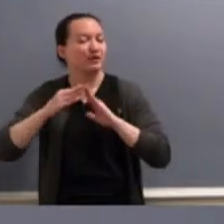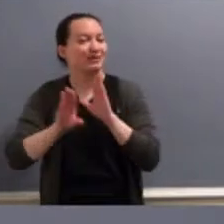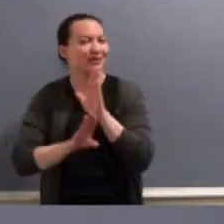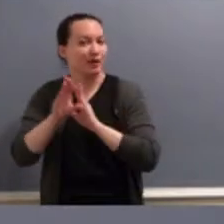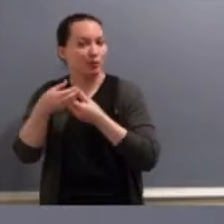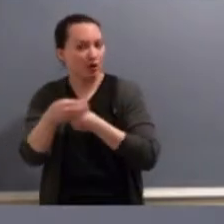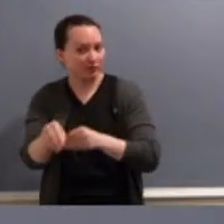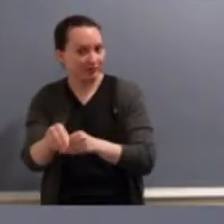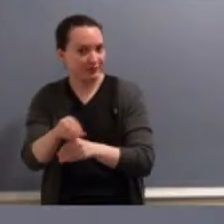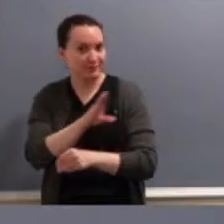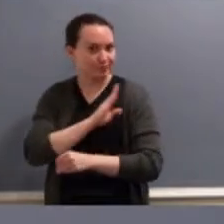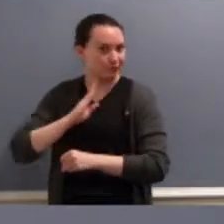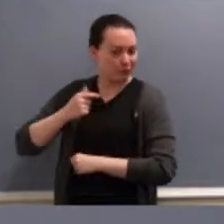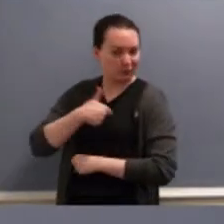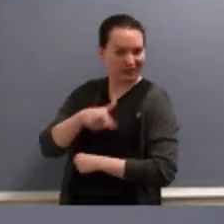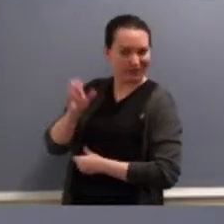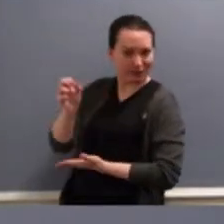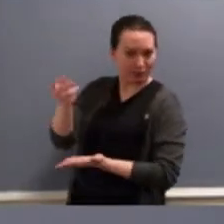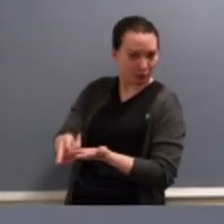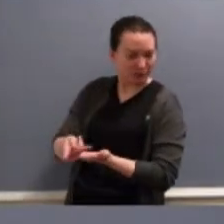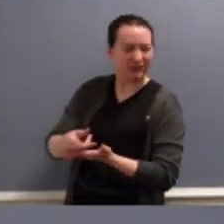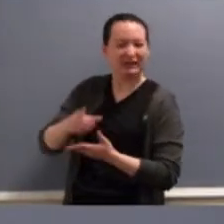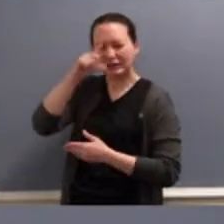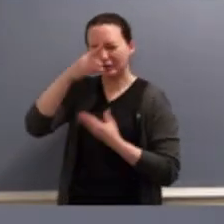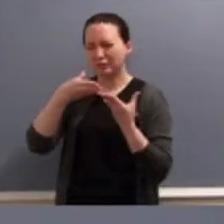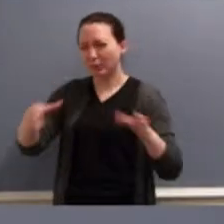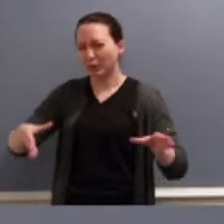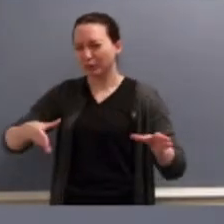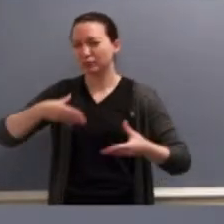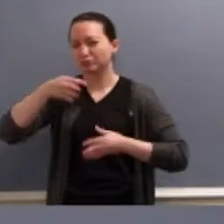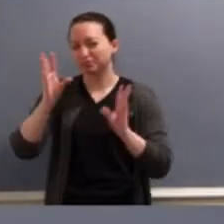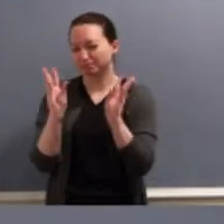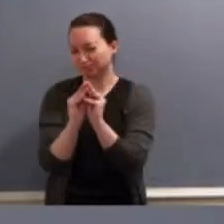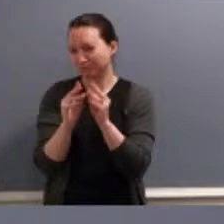which the Board has to approve I believe the public hearing process for that begins on November